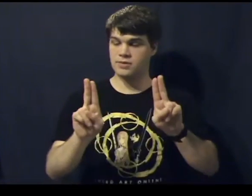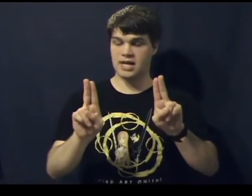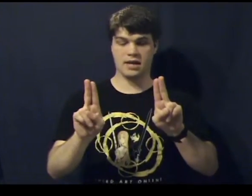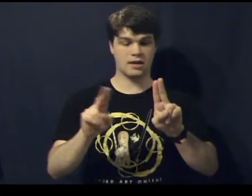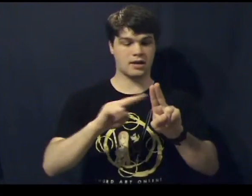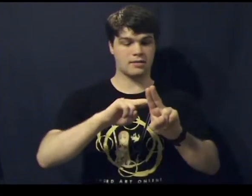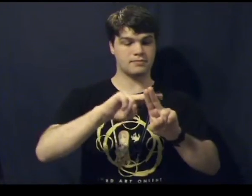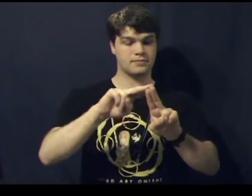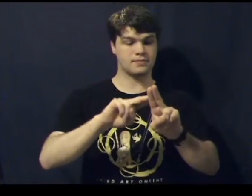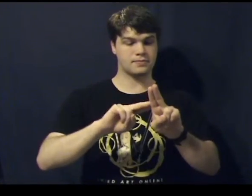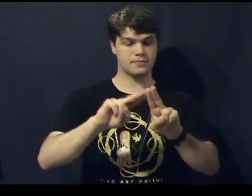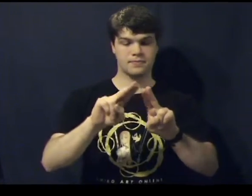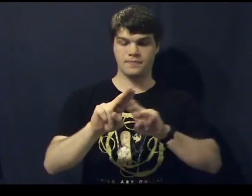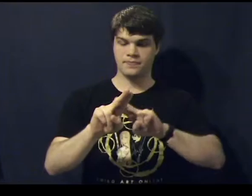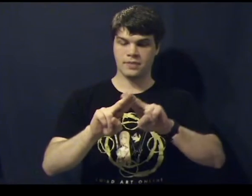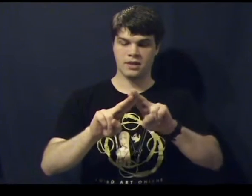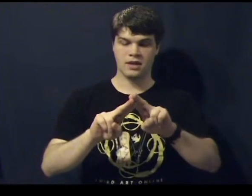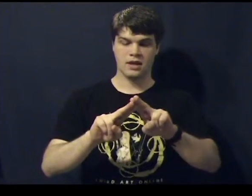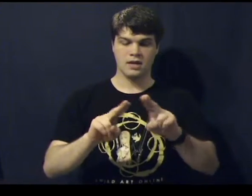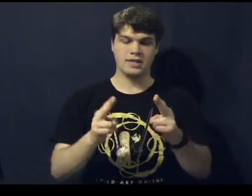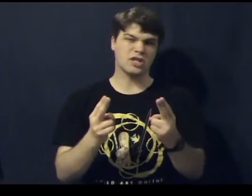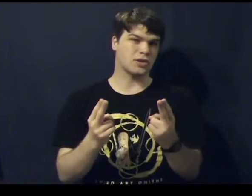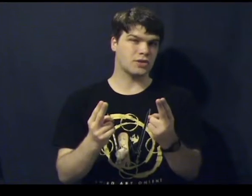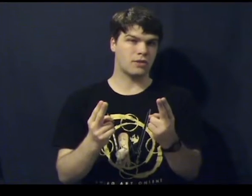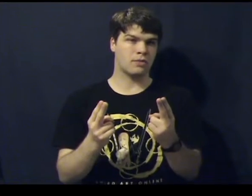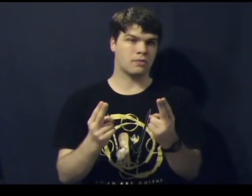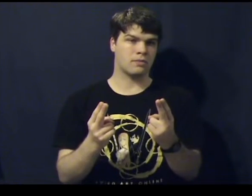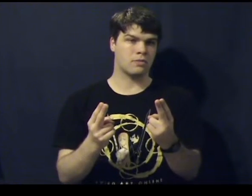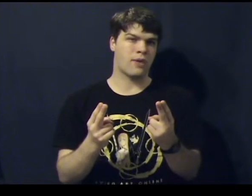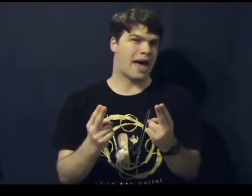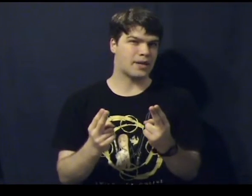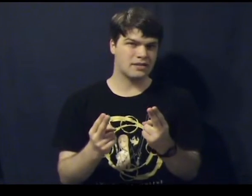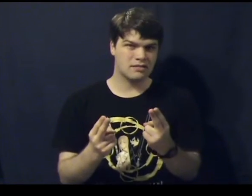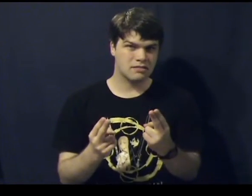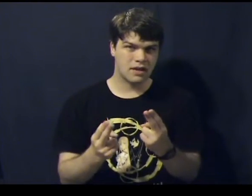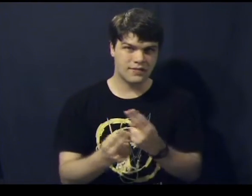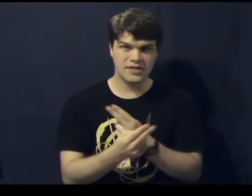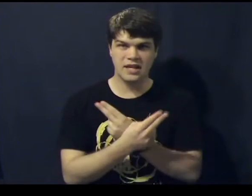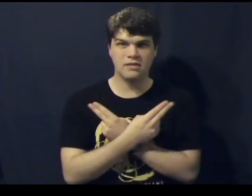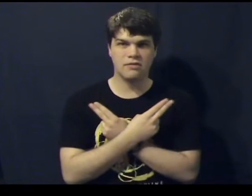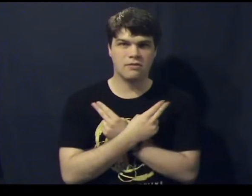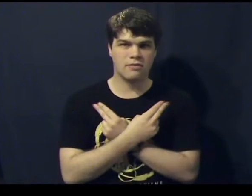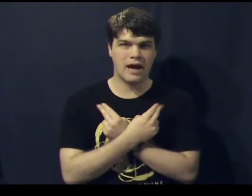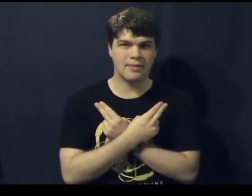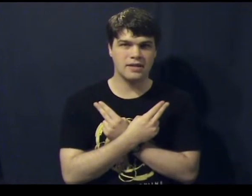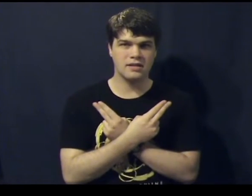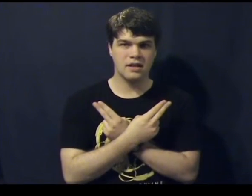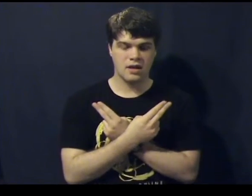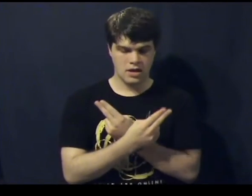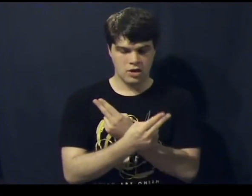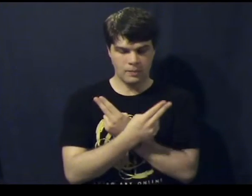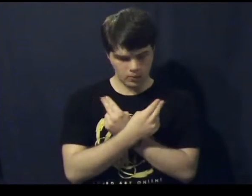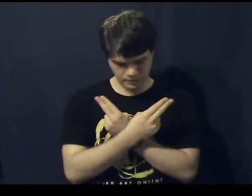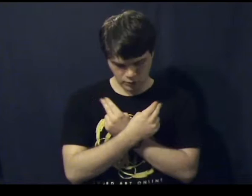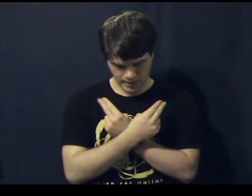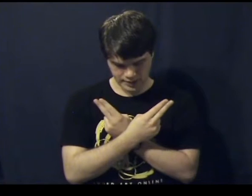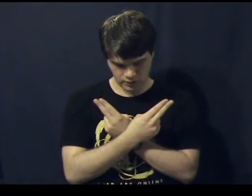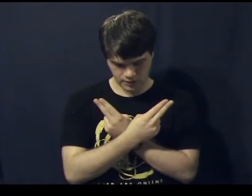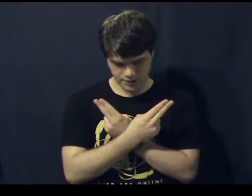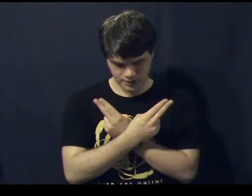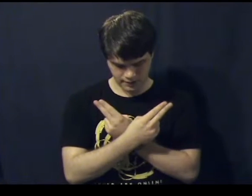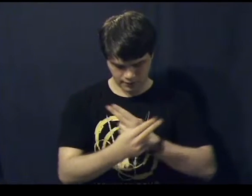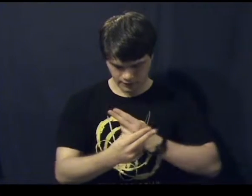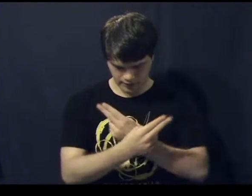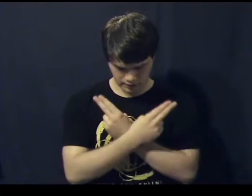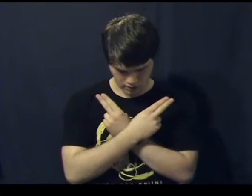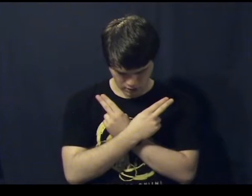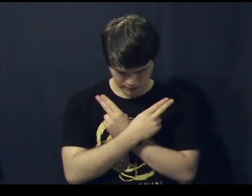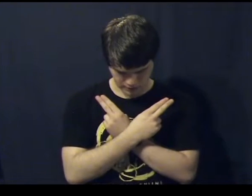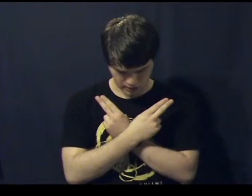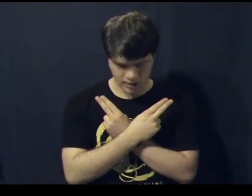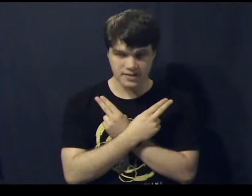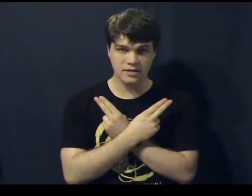...um... this is also rabbit. I've seen, rabbit. You pull them twice towards yourself... your arms are crossed